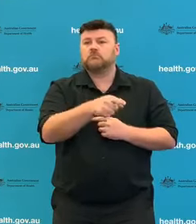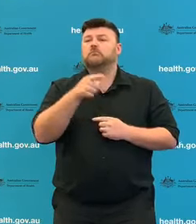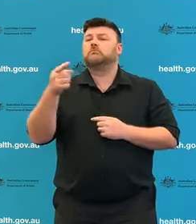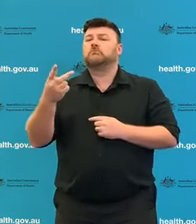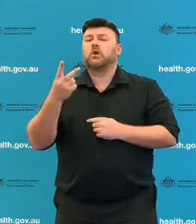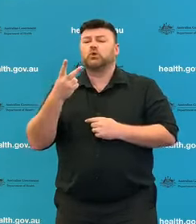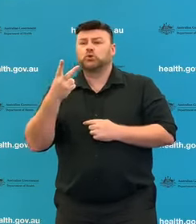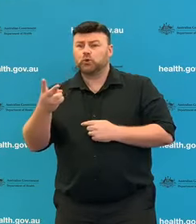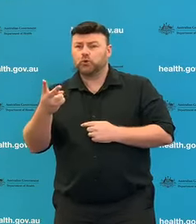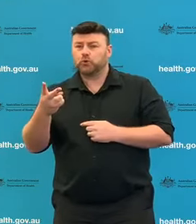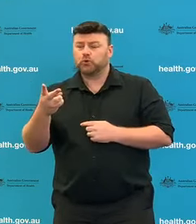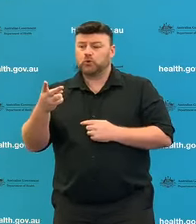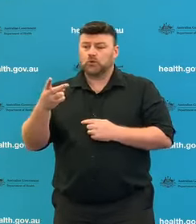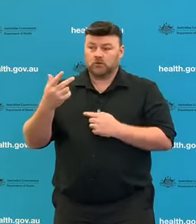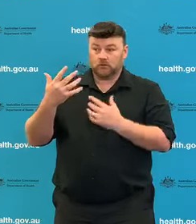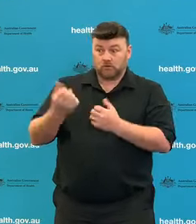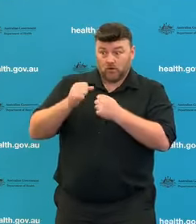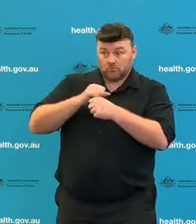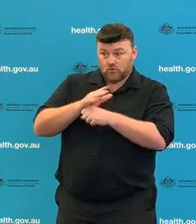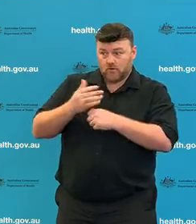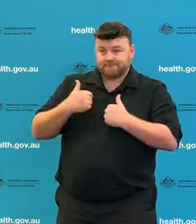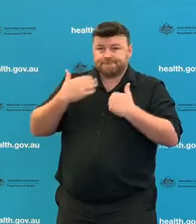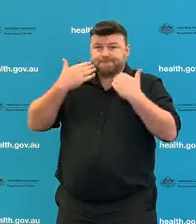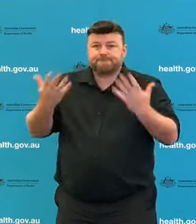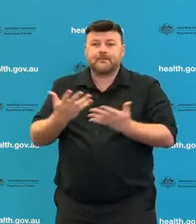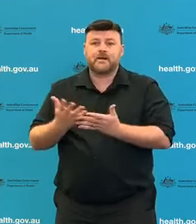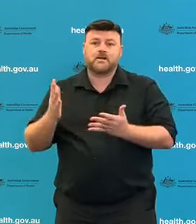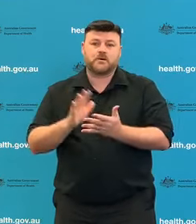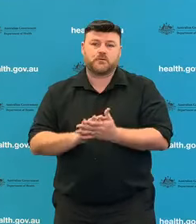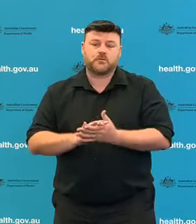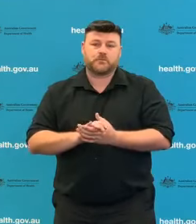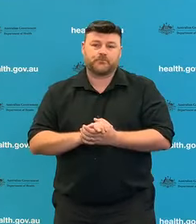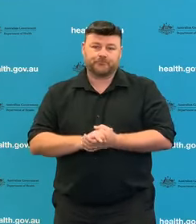contact has not yet been identified. Victoria has reported